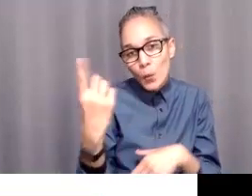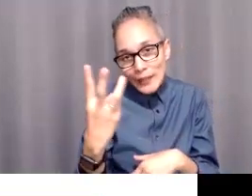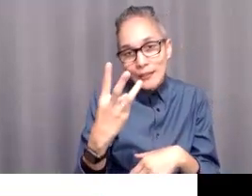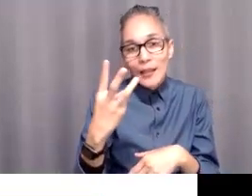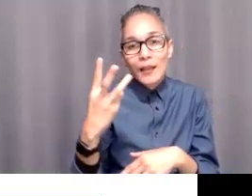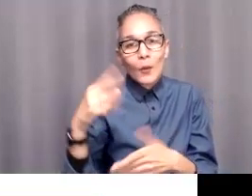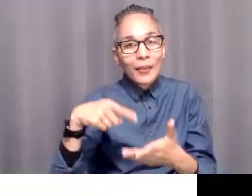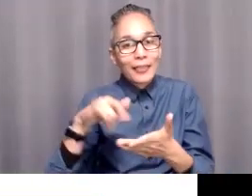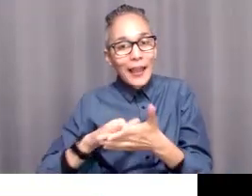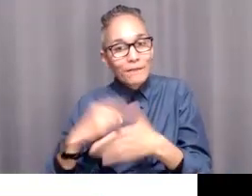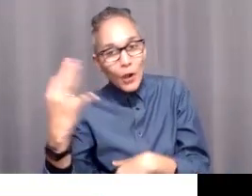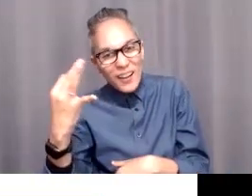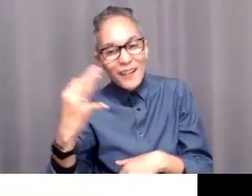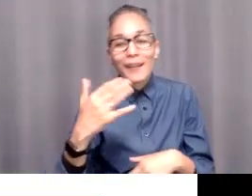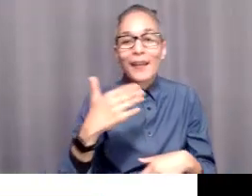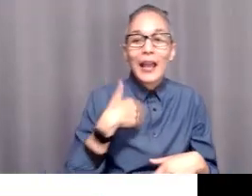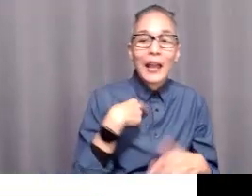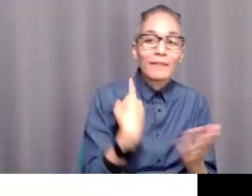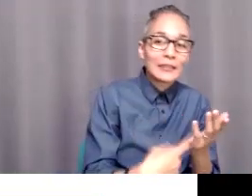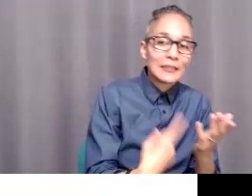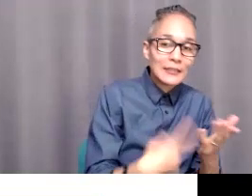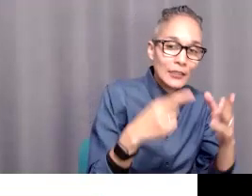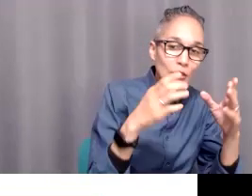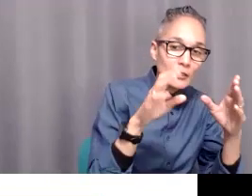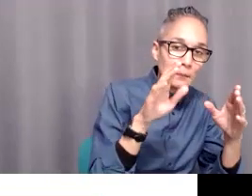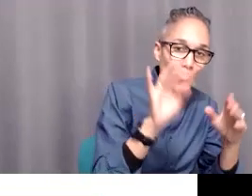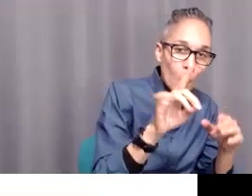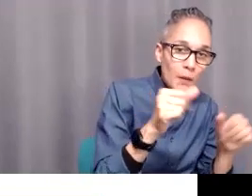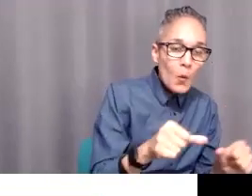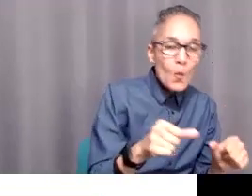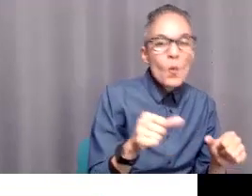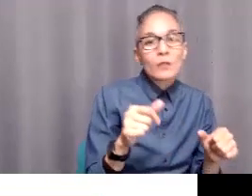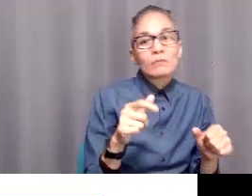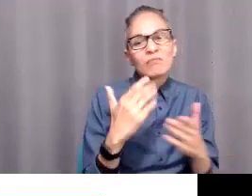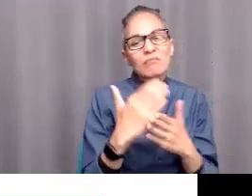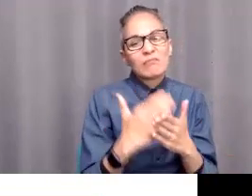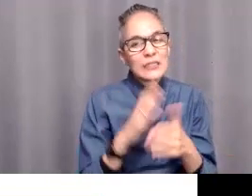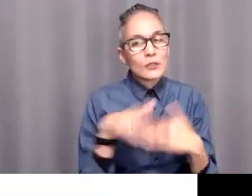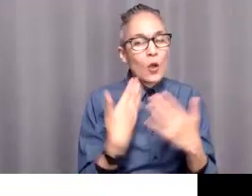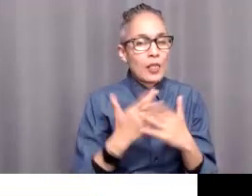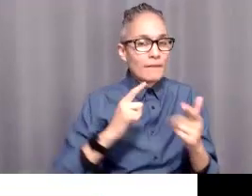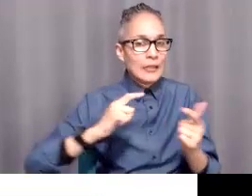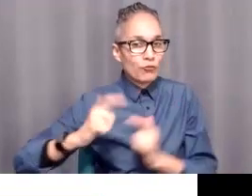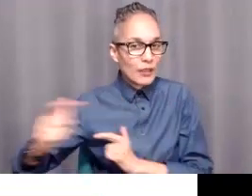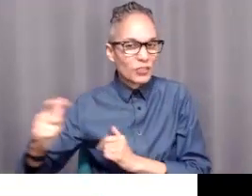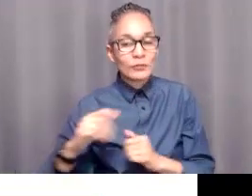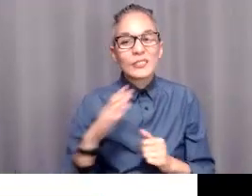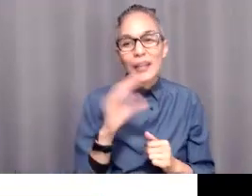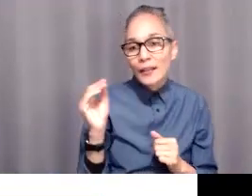I have a discussion board where students participate. Just list your interactions and,